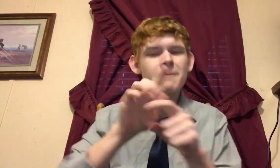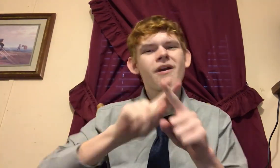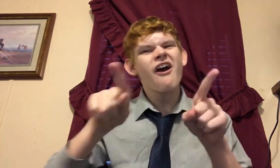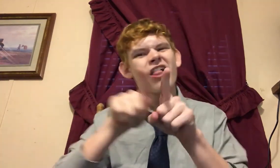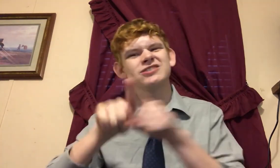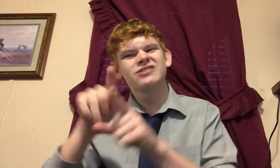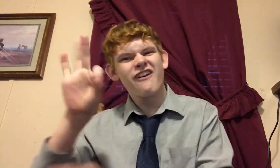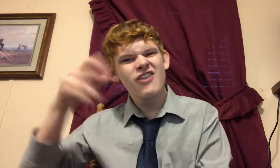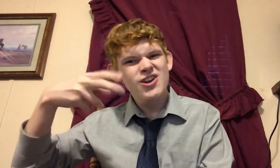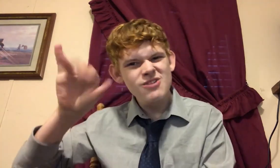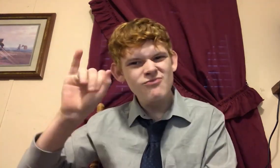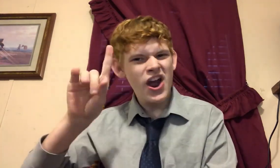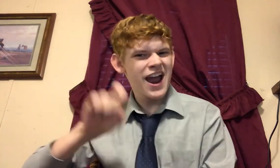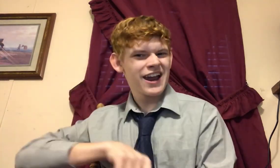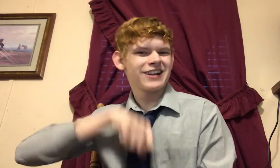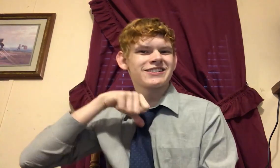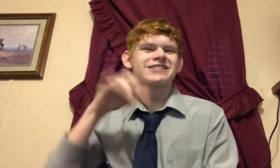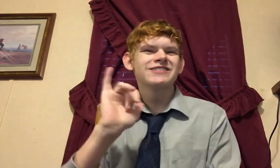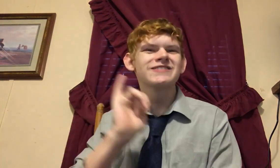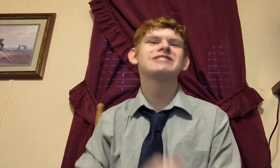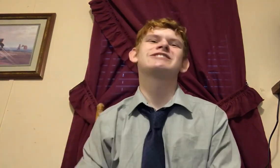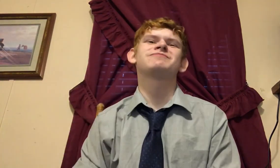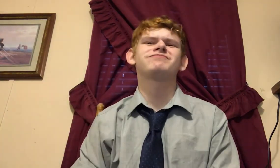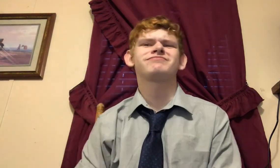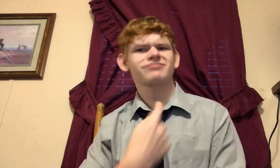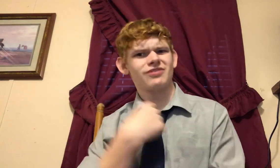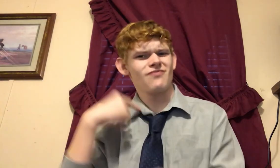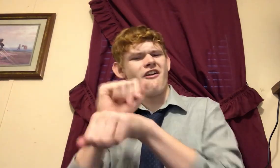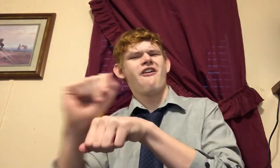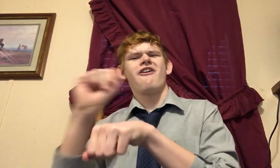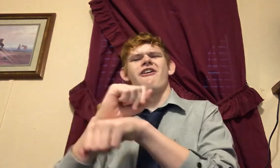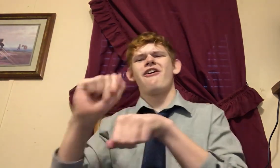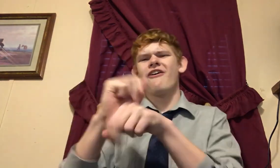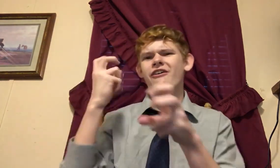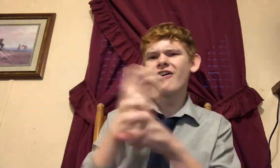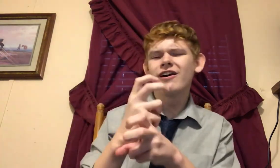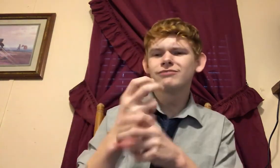but also of pride. We've worked and worked very hard